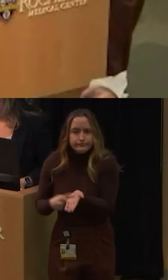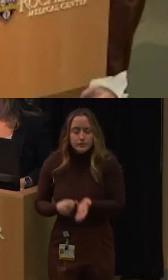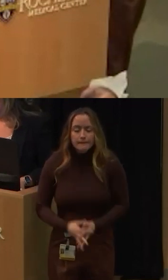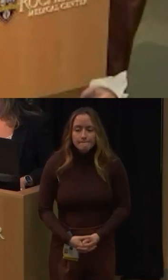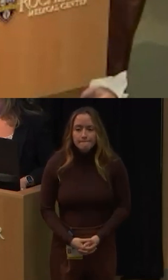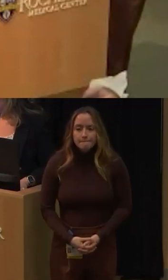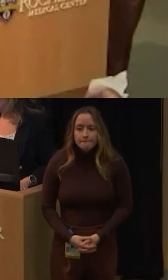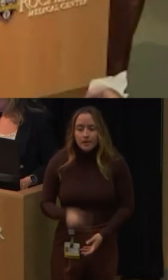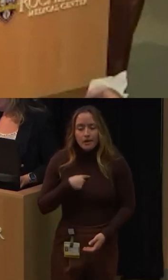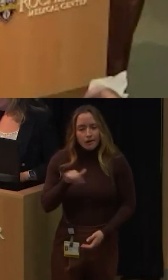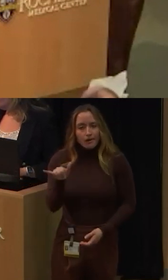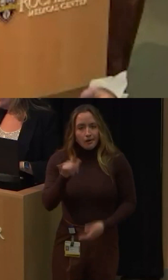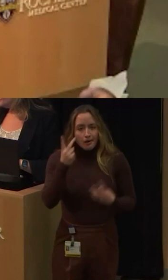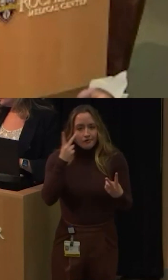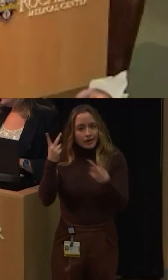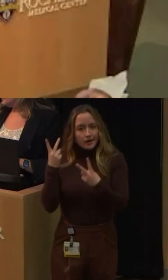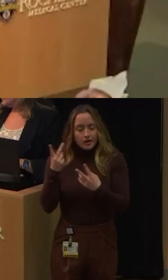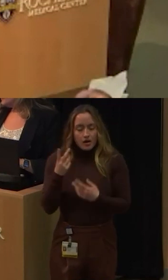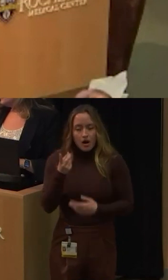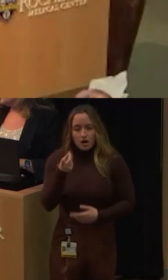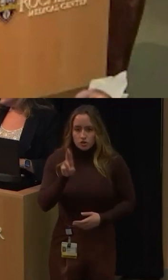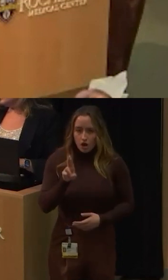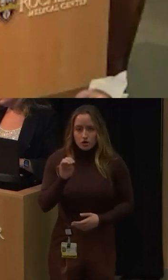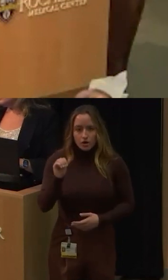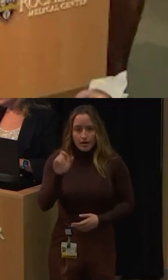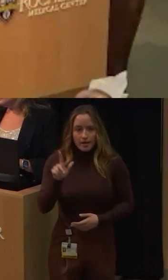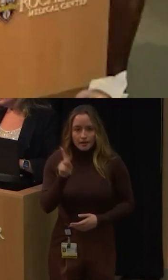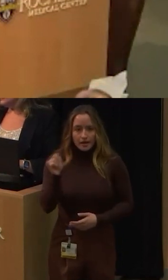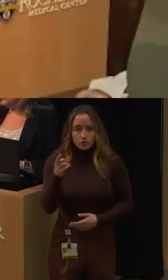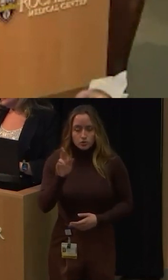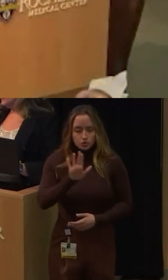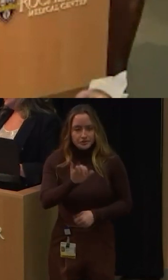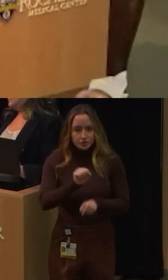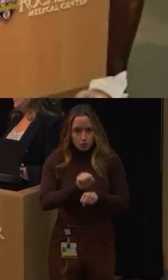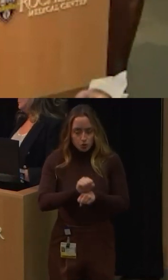on some of Dr. King's work, and one of the things that,